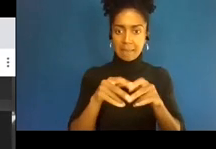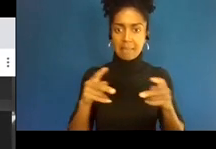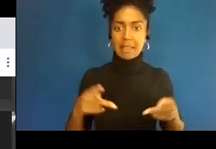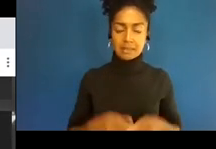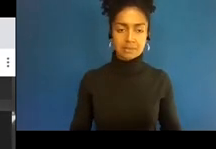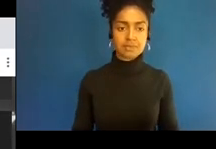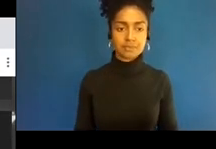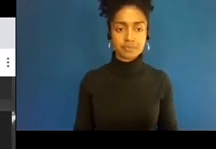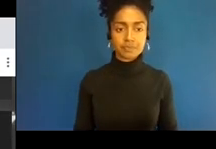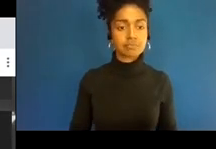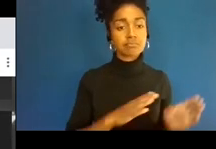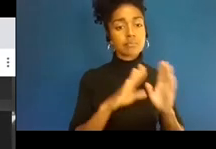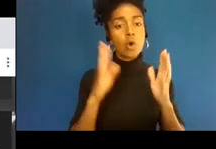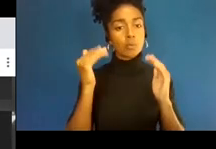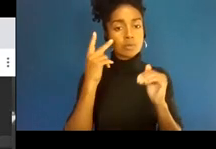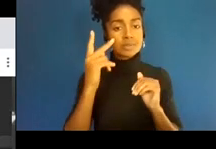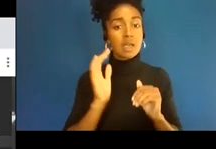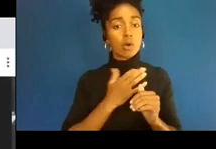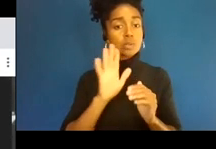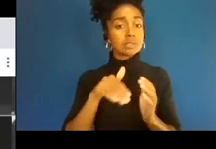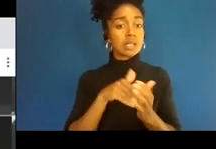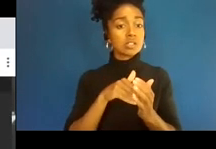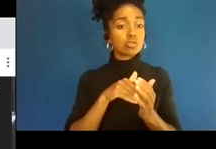"I hope to see that our center becomes... "